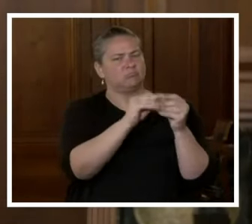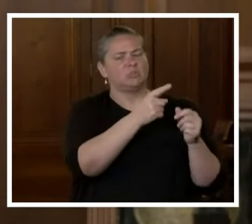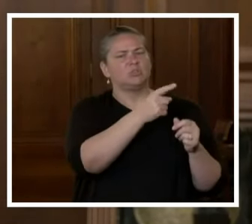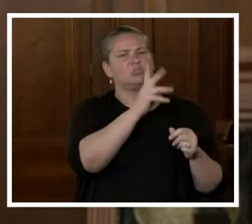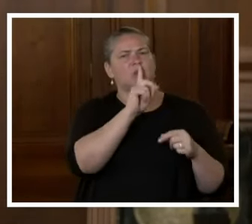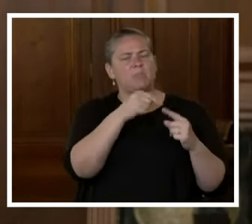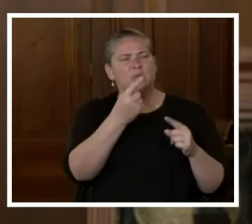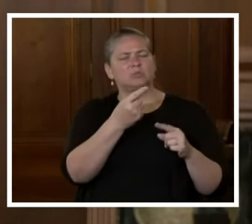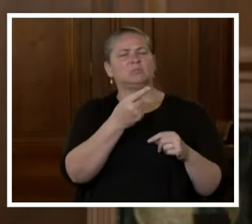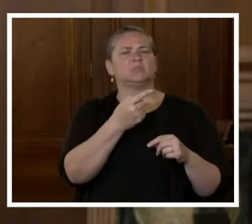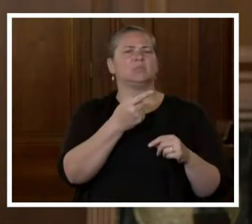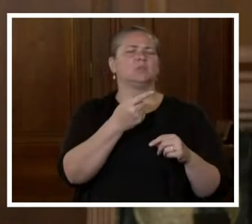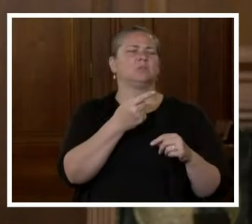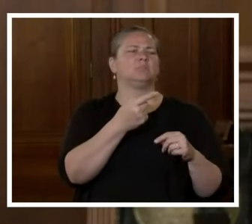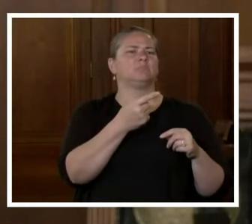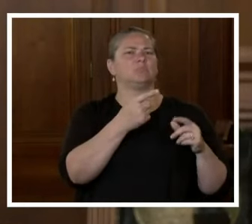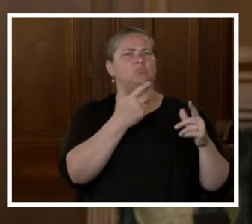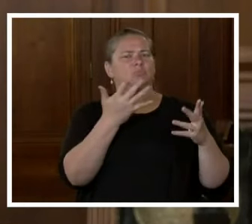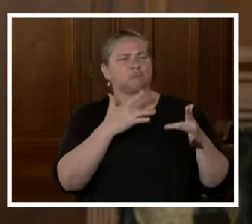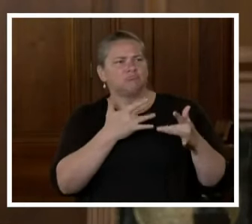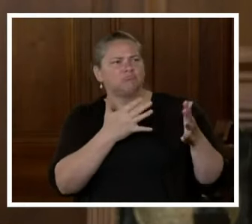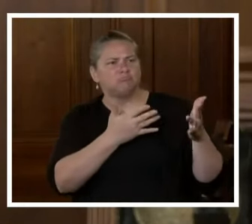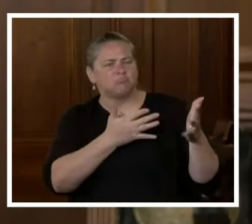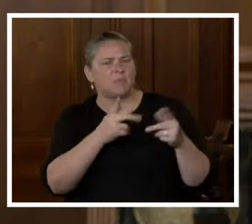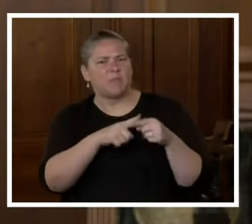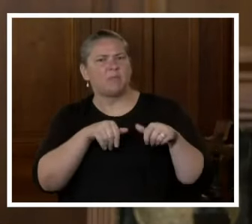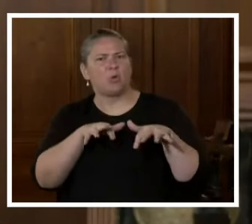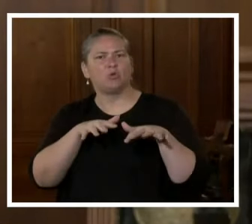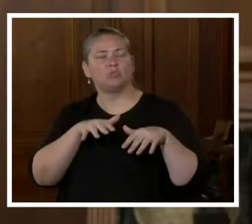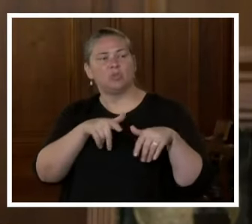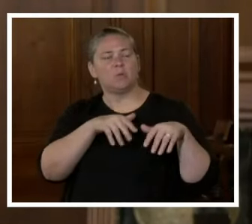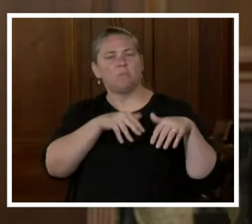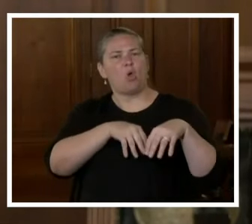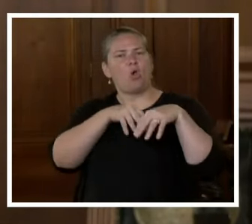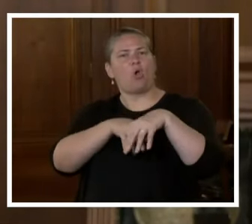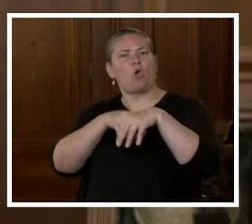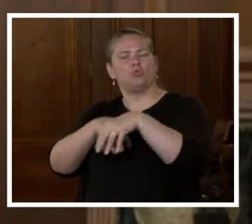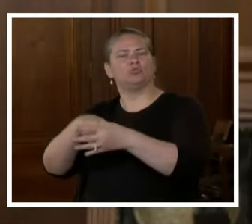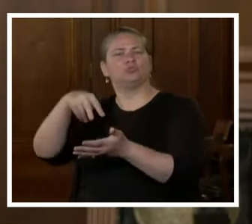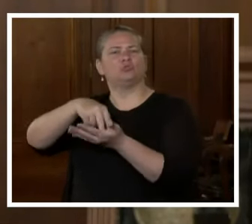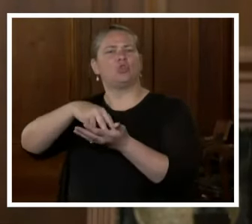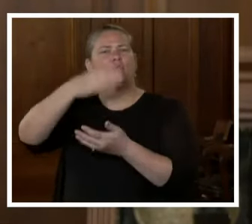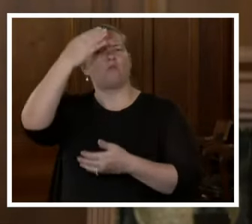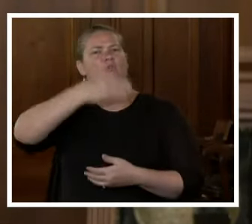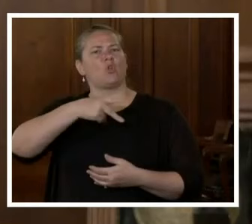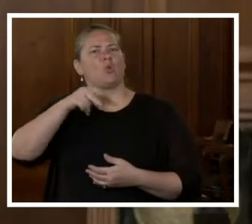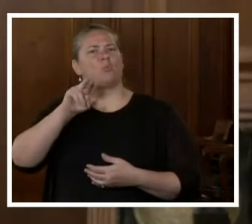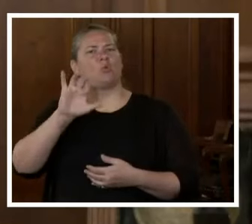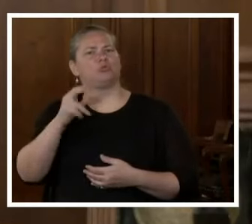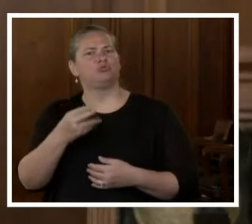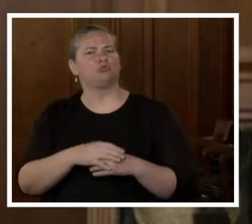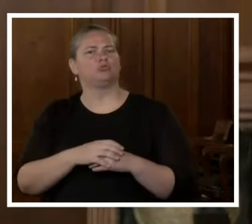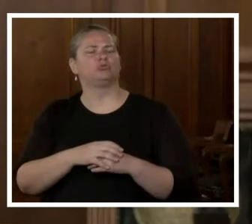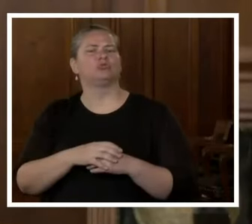TO SEE THE HATE. THEY'VE ONLY SEEN THE LOVE. BUT WANT TO MAKE SURE THAT I